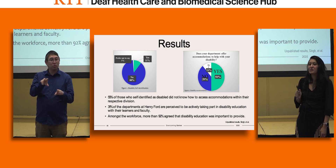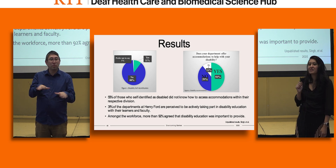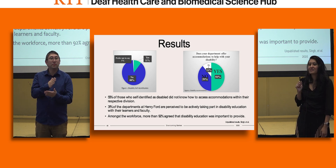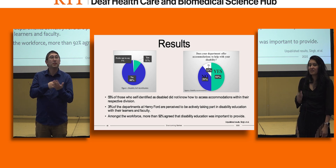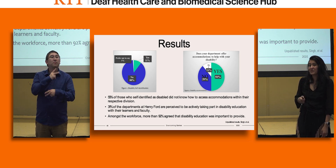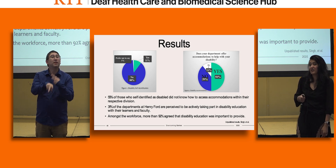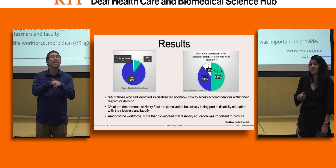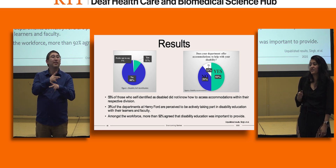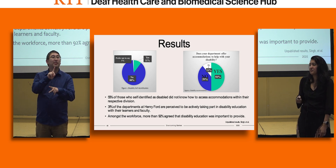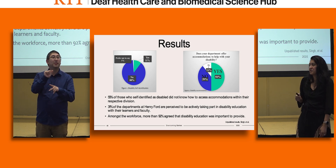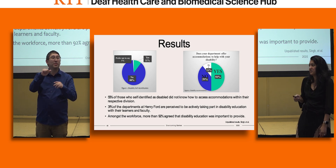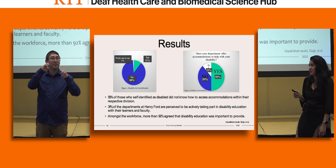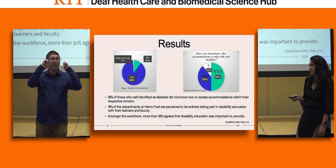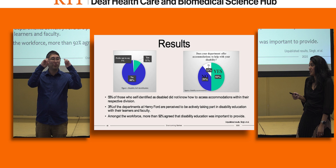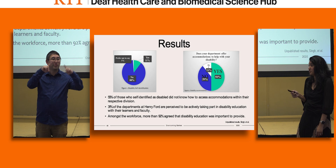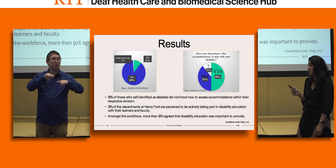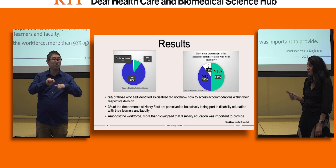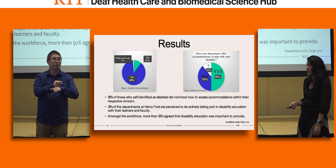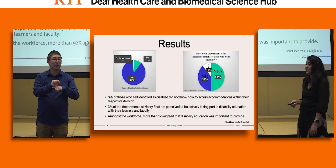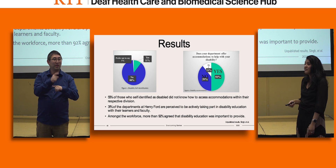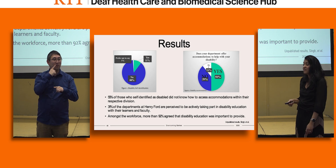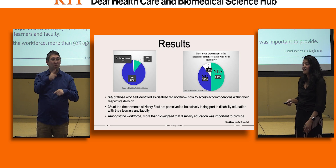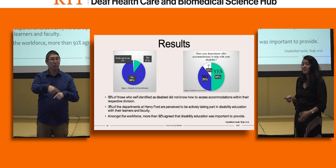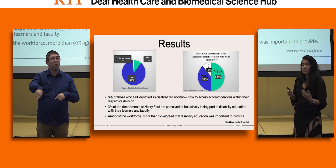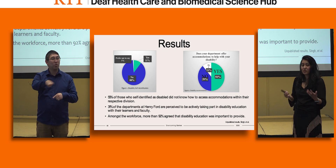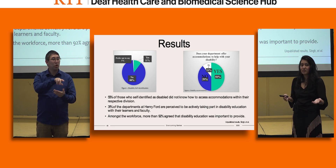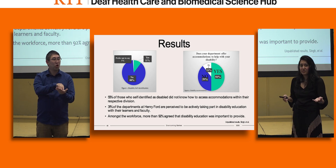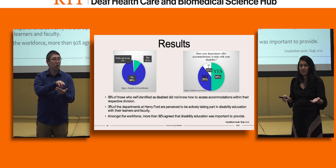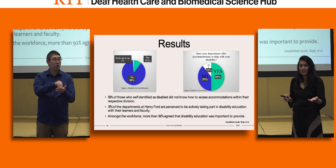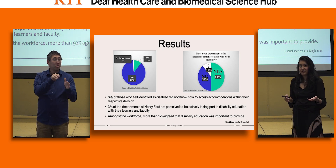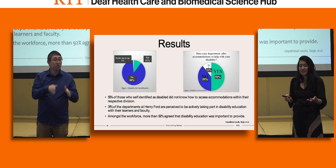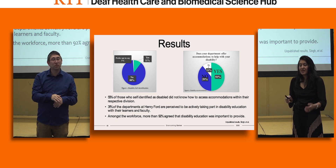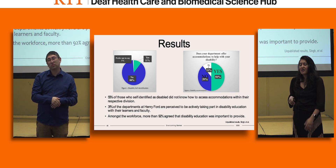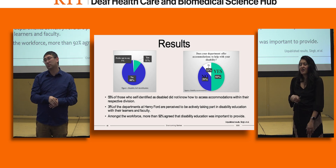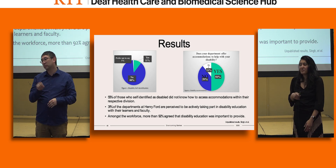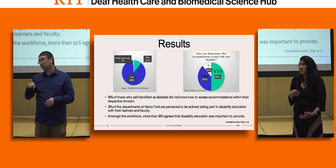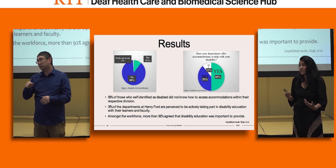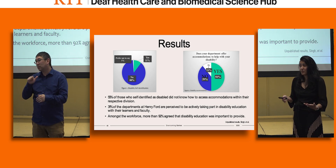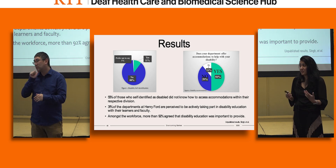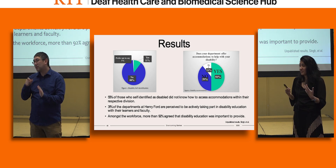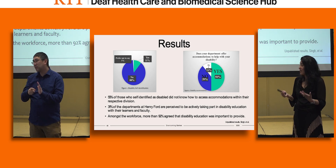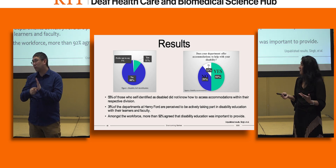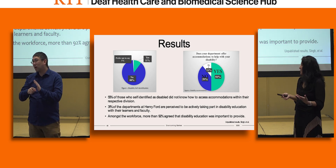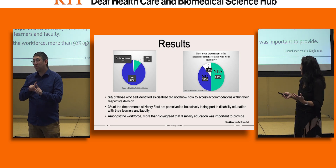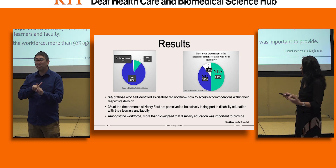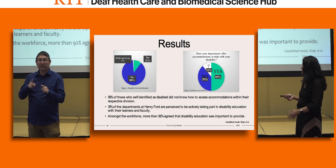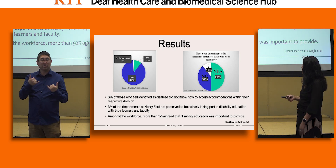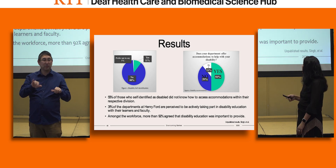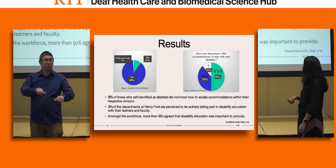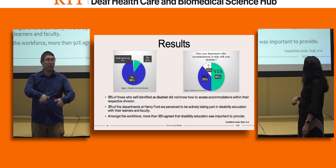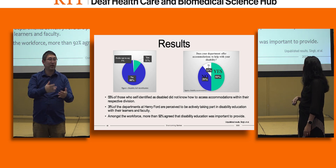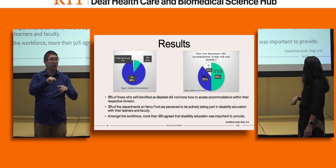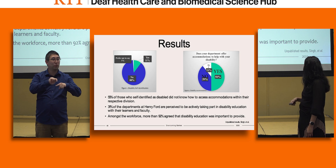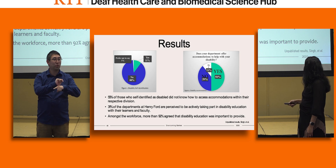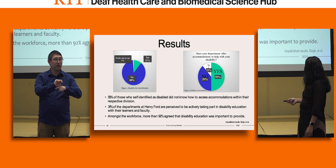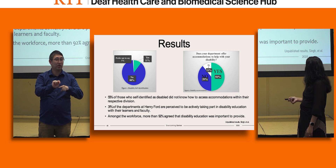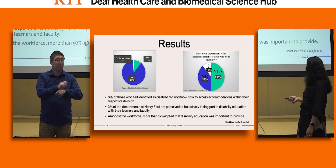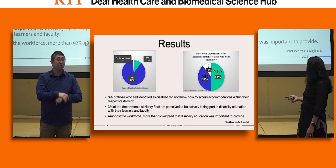some kind of disability education training for their learners, even though it's not a mandate.